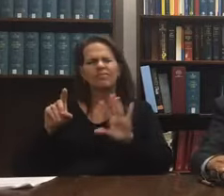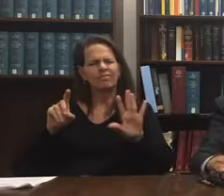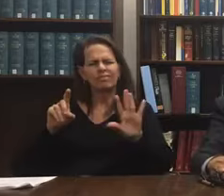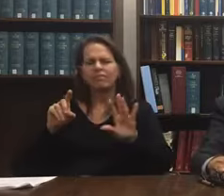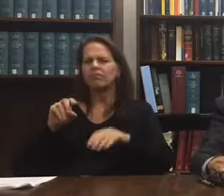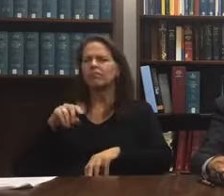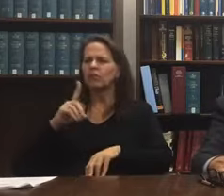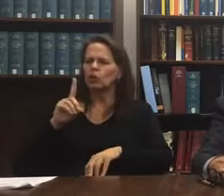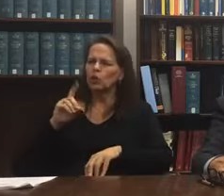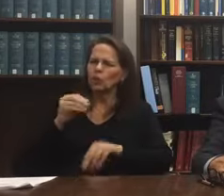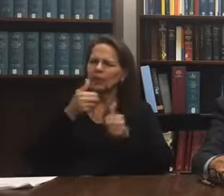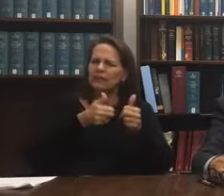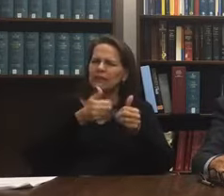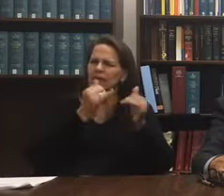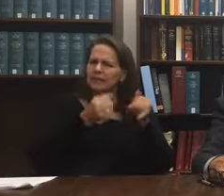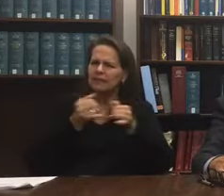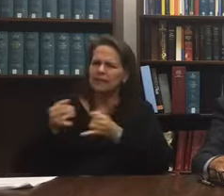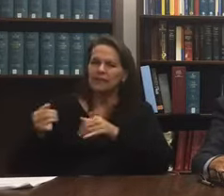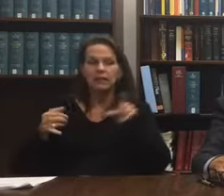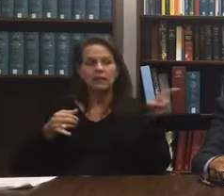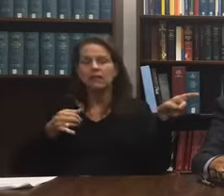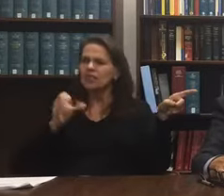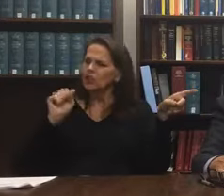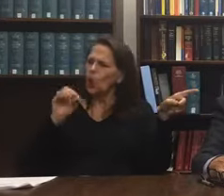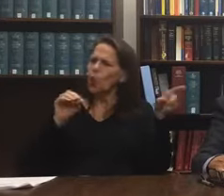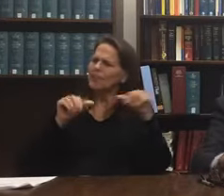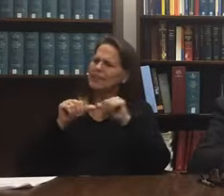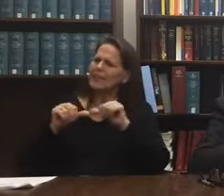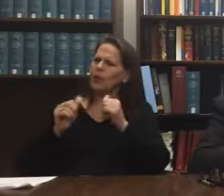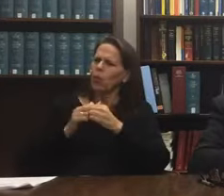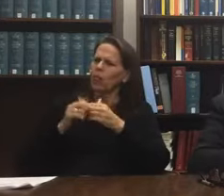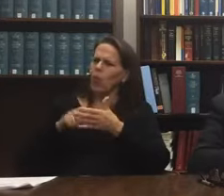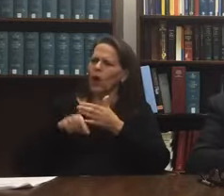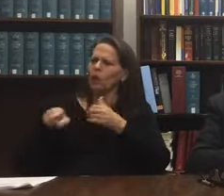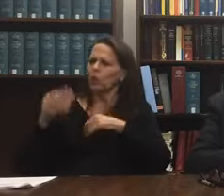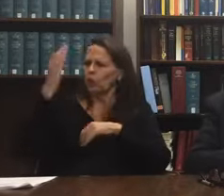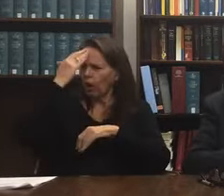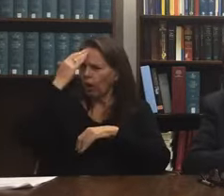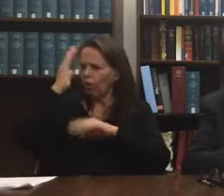your case so stick to what you know yeah stick to what you know